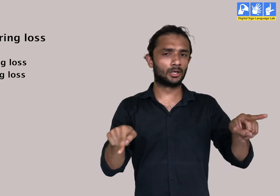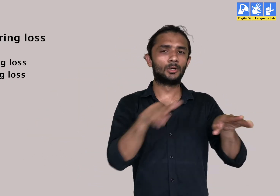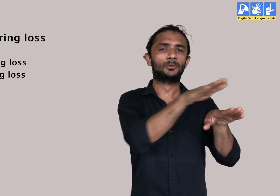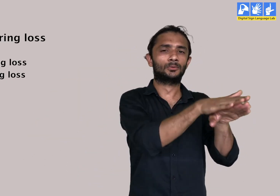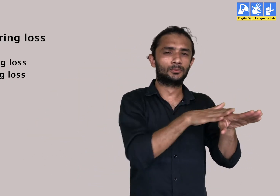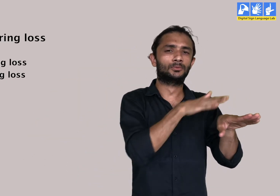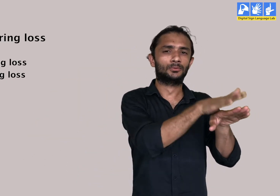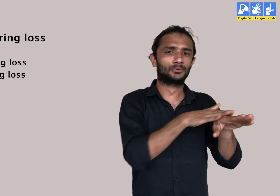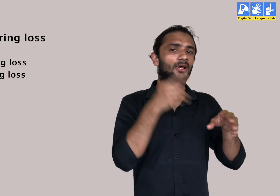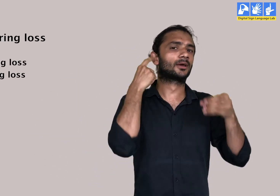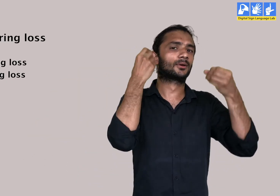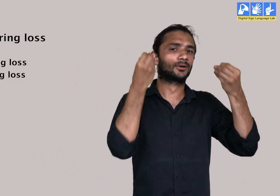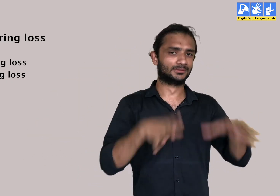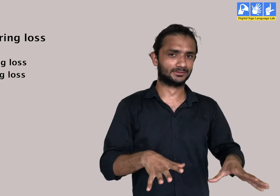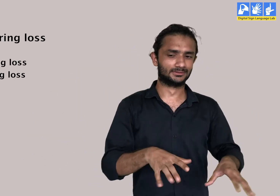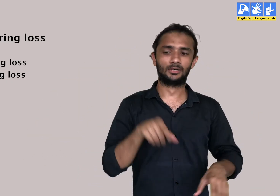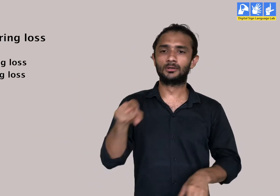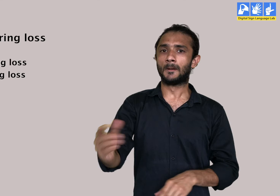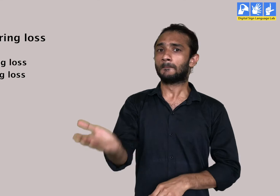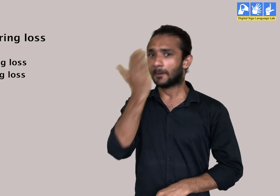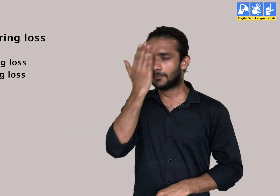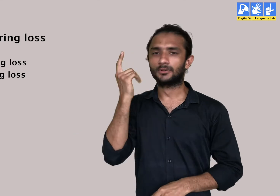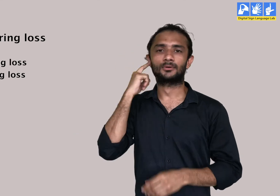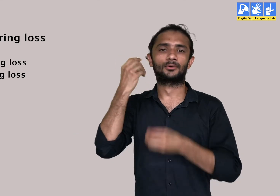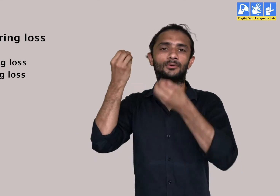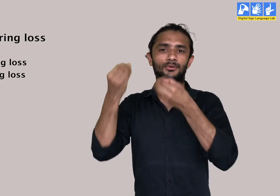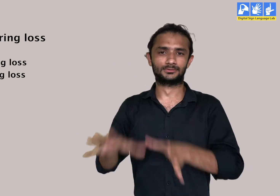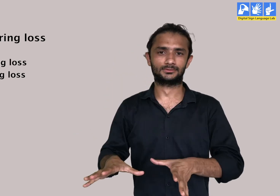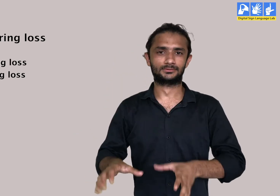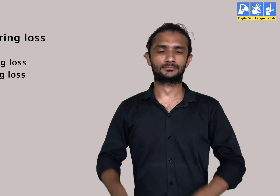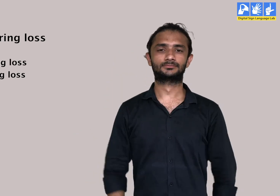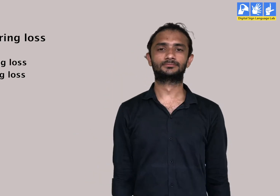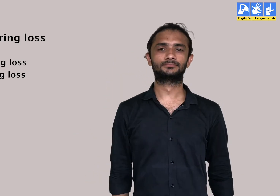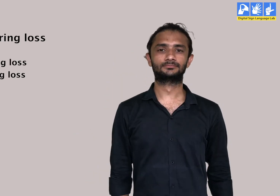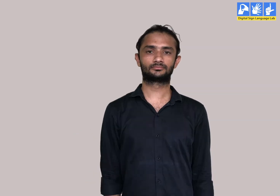These were the classification based on nature of hearing loss.